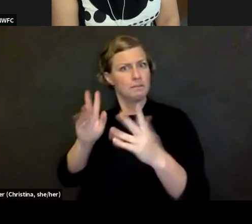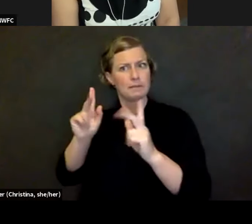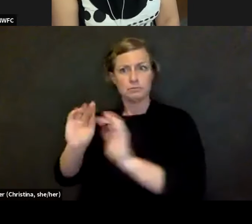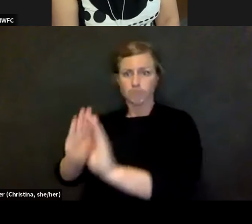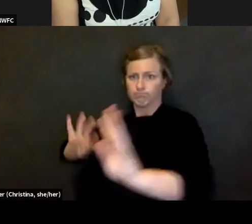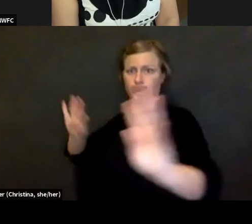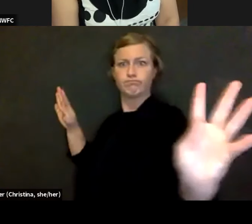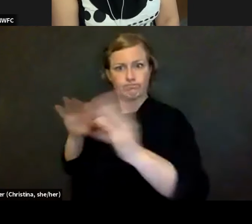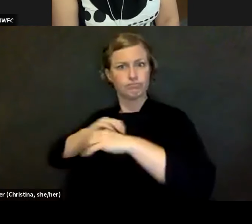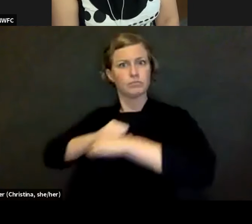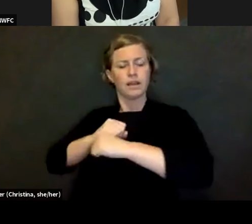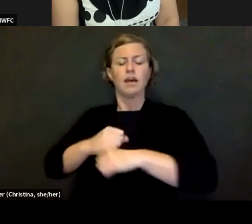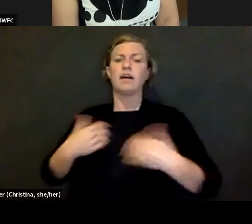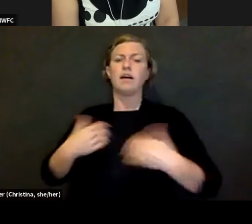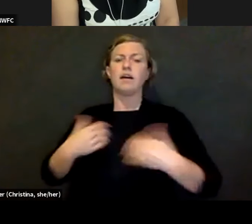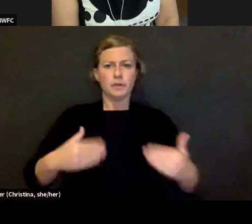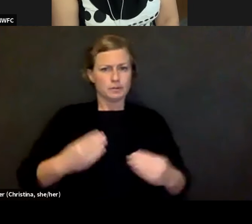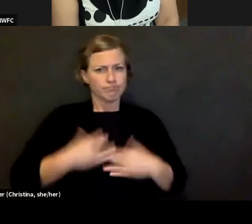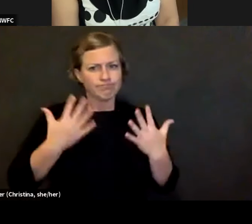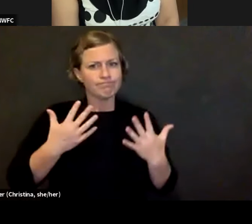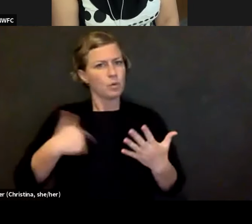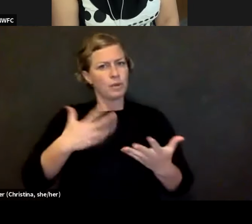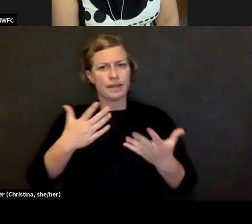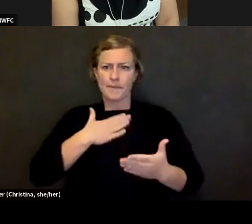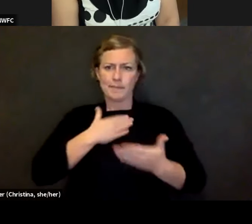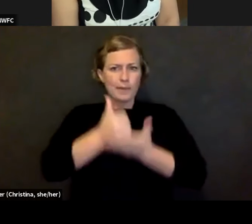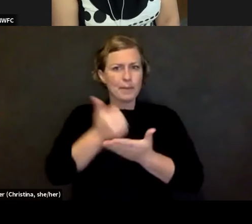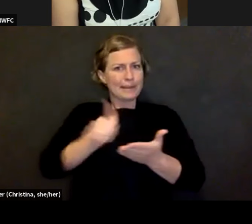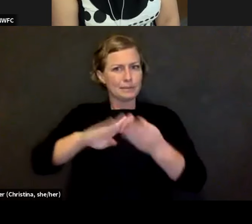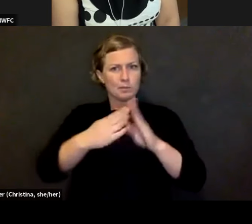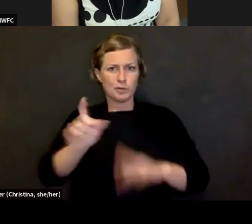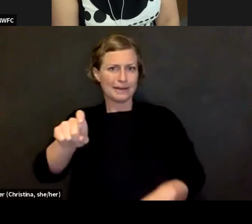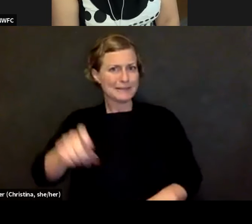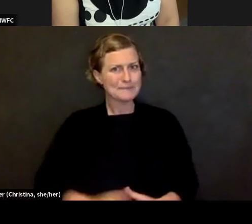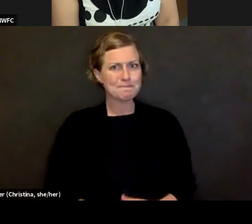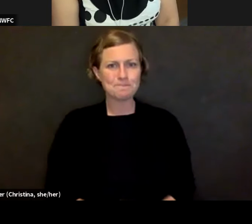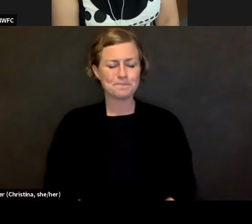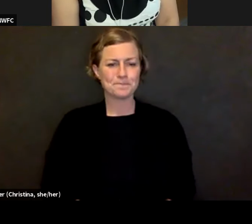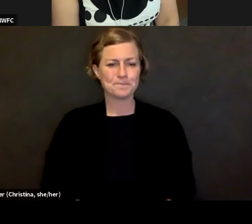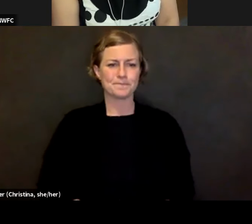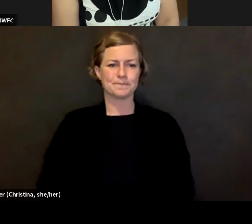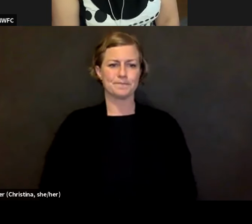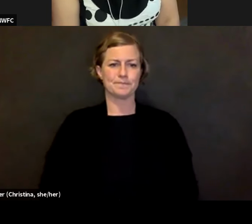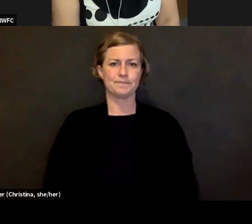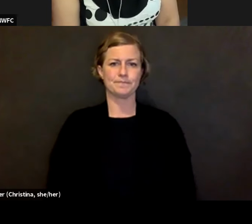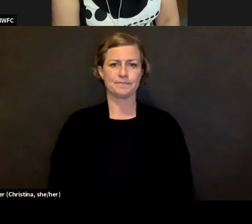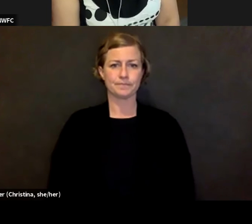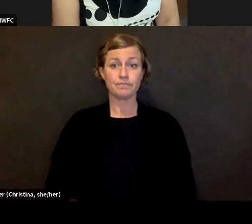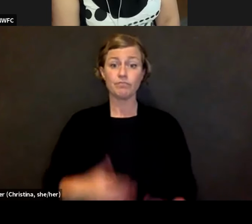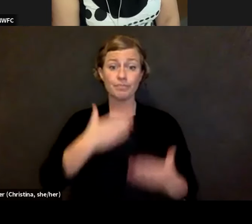and here we are some months later just doing whatever we can for any community that